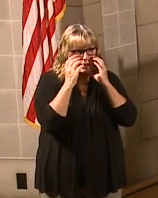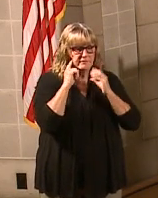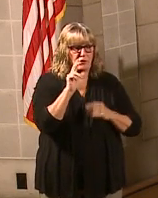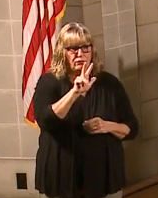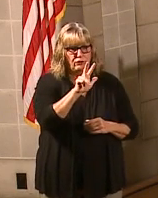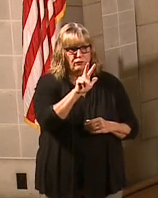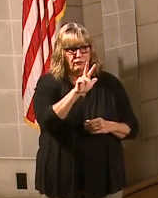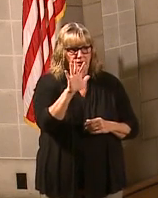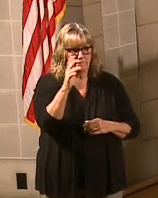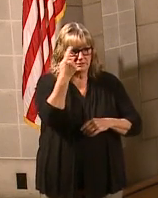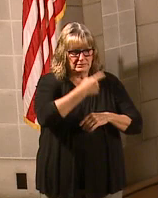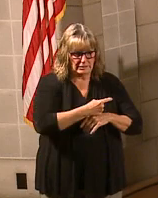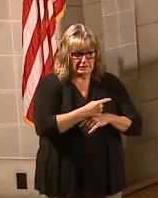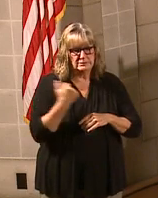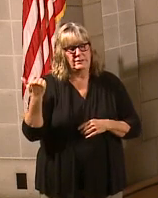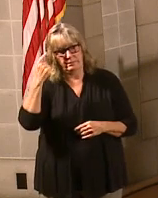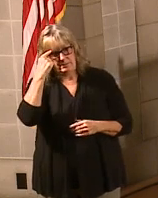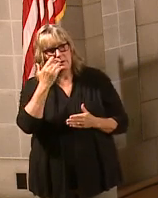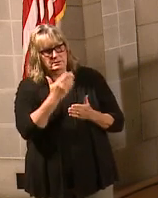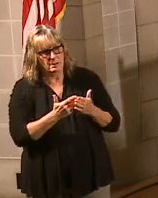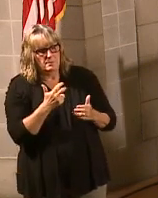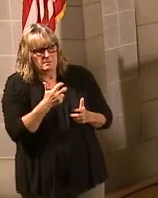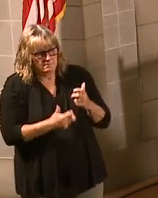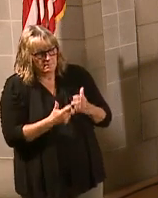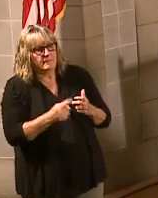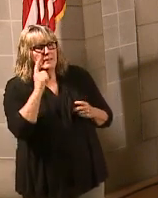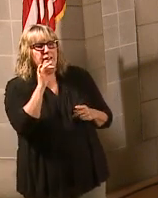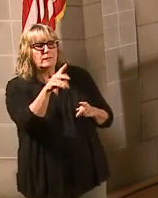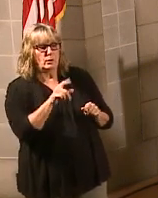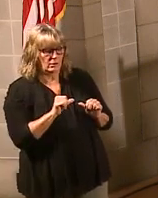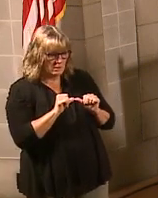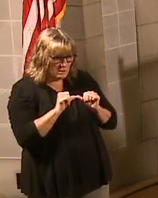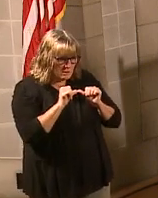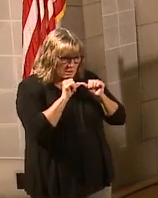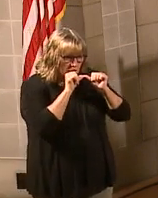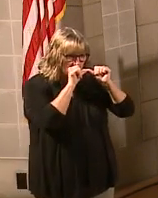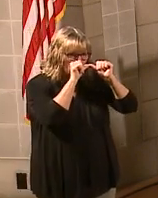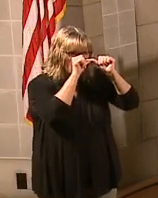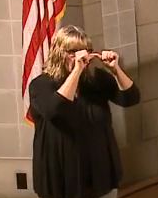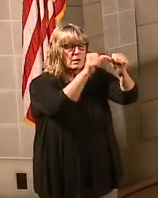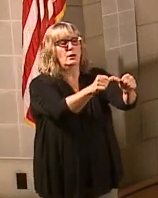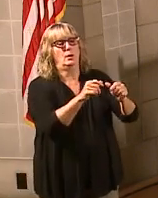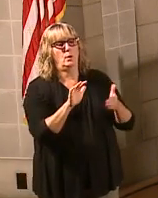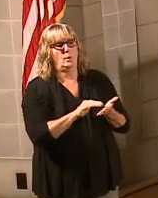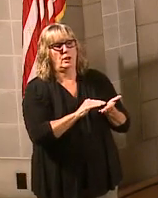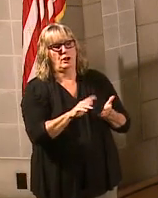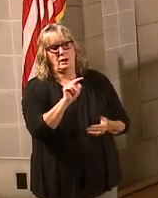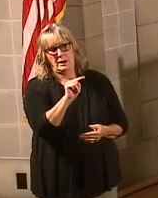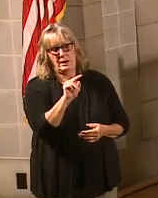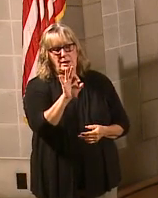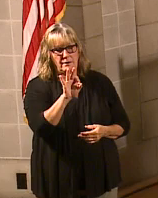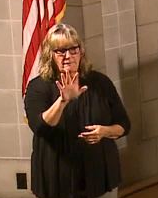INDUSTRY WHEN THEY WEAR A N95 MASK FOR 30 DAYS.